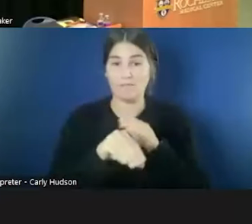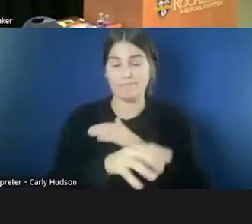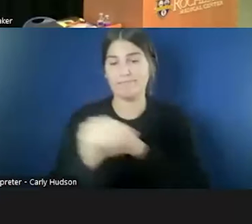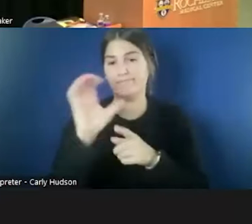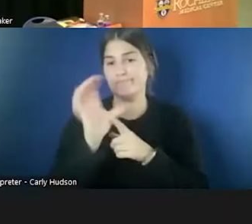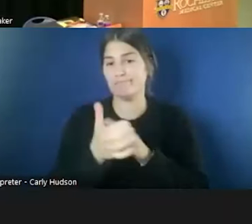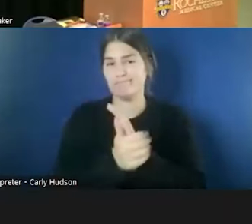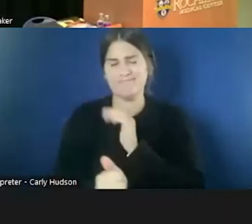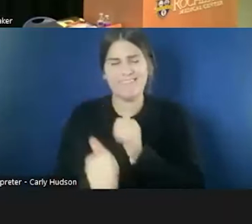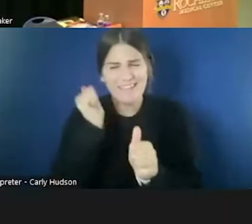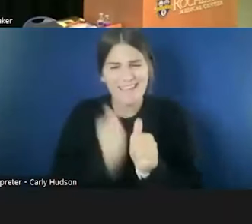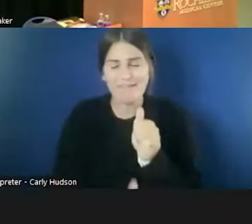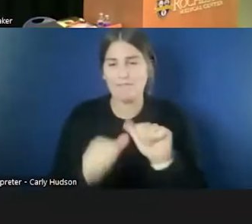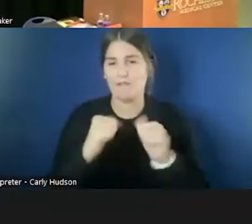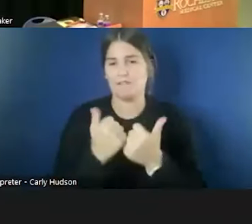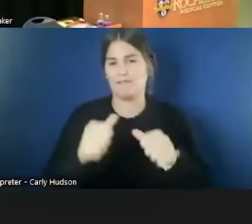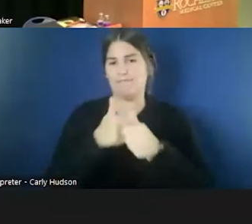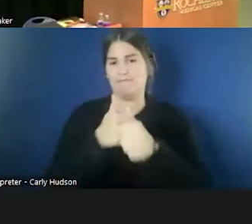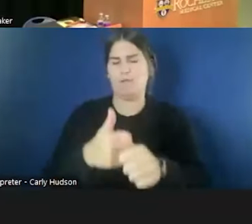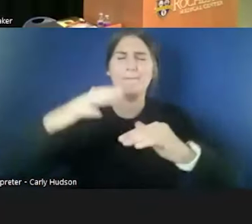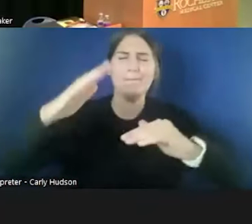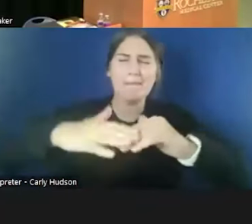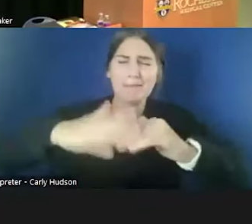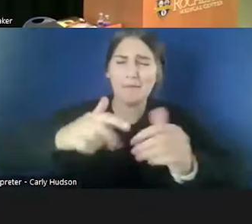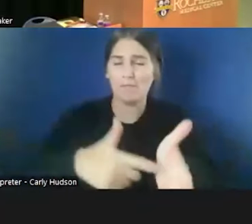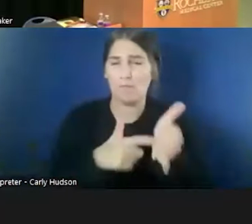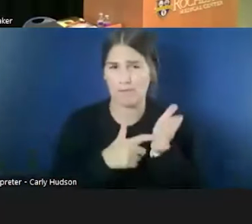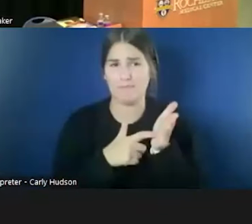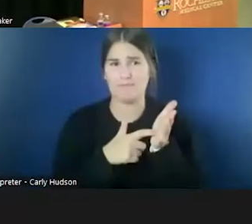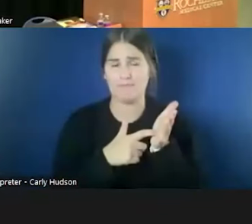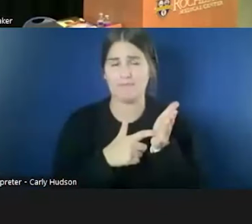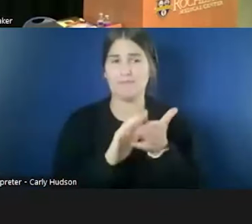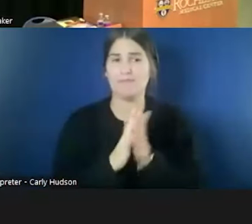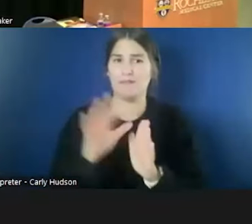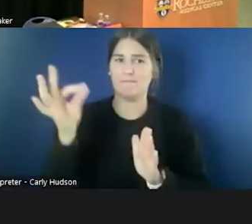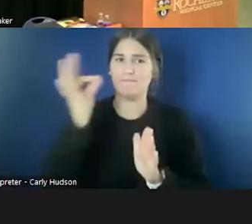agency could follow as minimum requirements Beyond federal laws and obligations a lot of